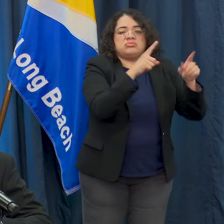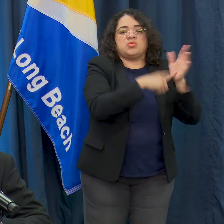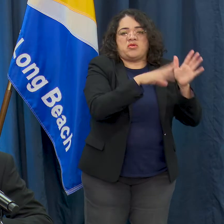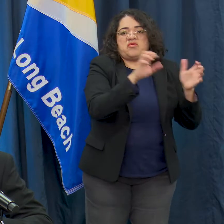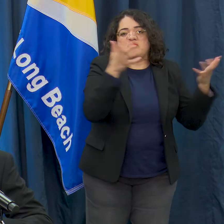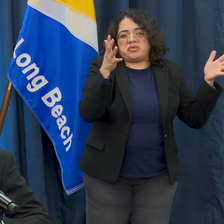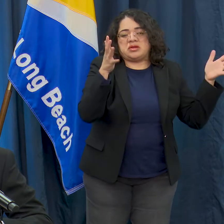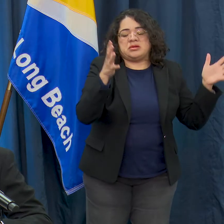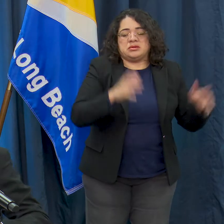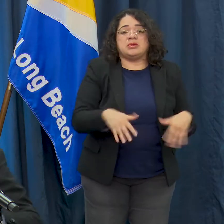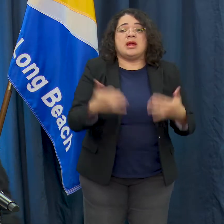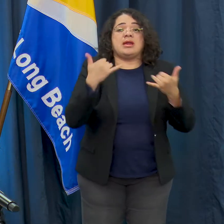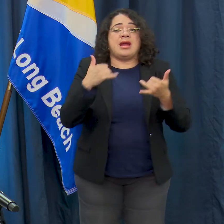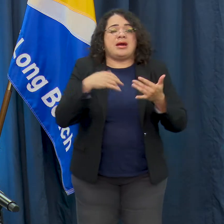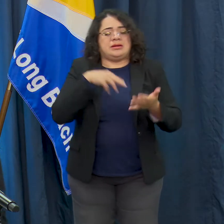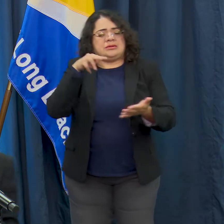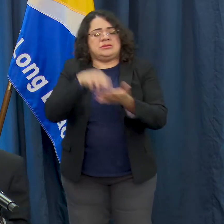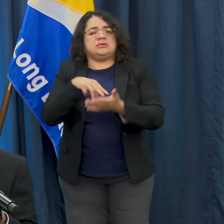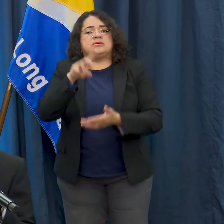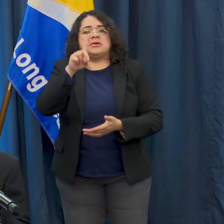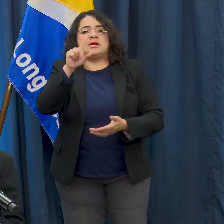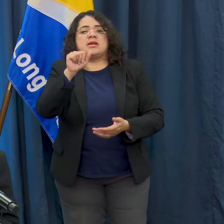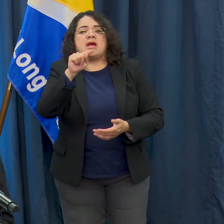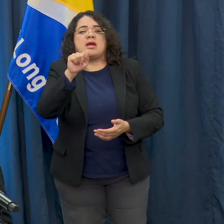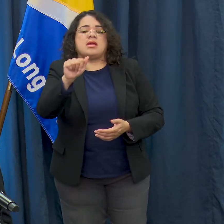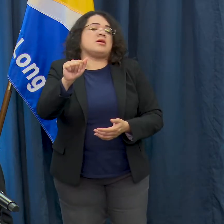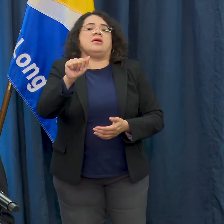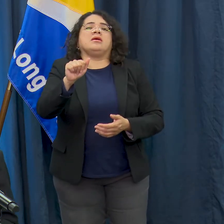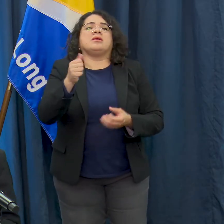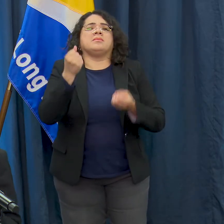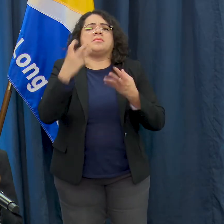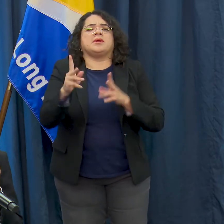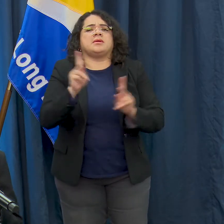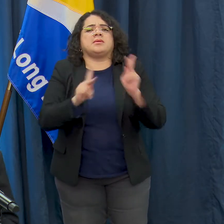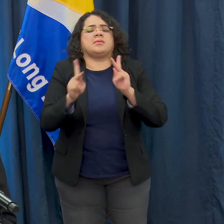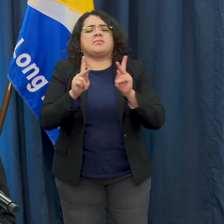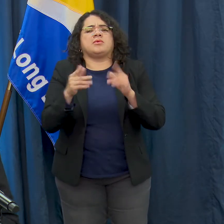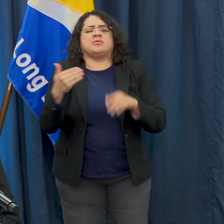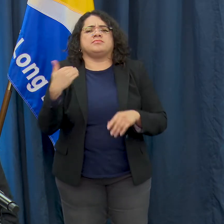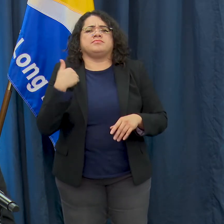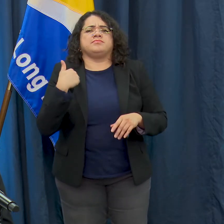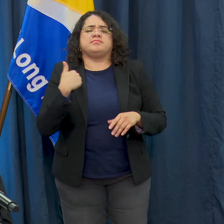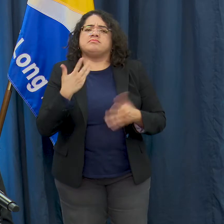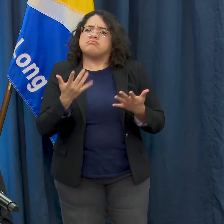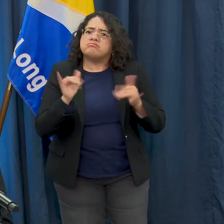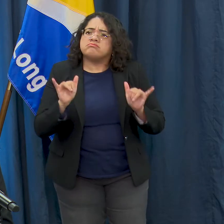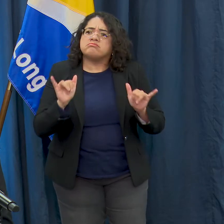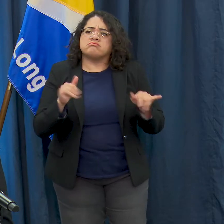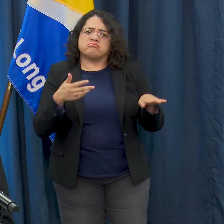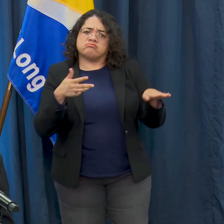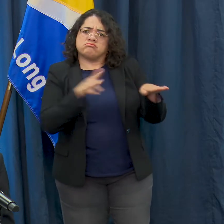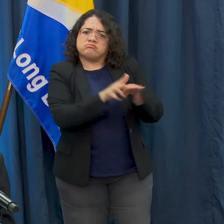the data is. So a lot of folks are asking now that curbside pickup is open, now